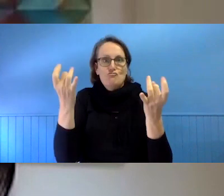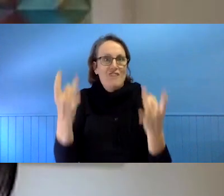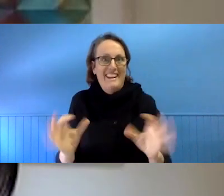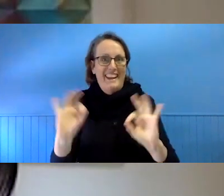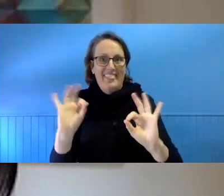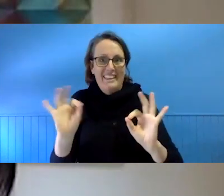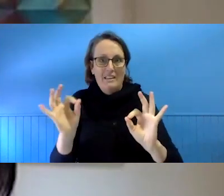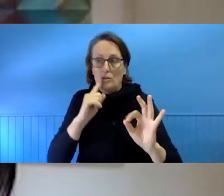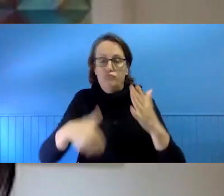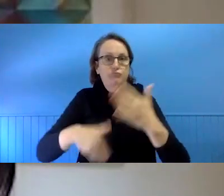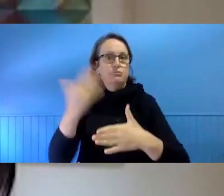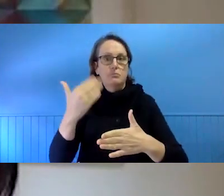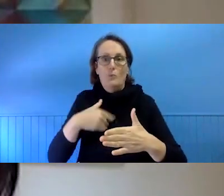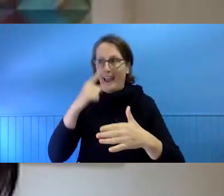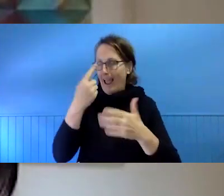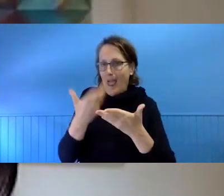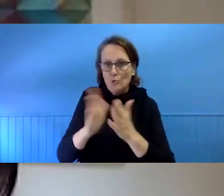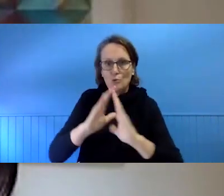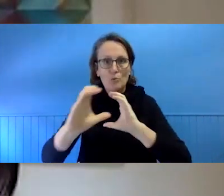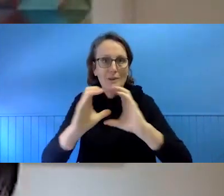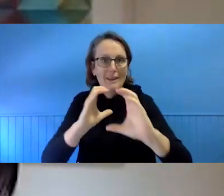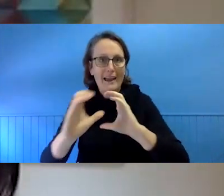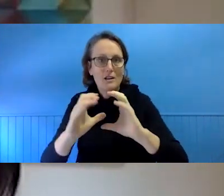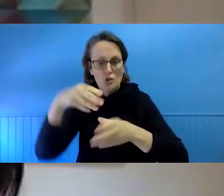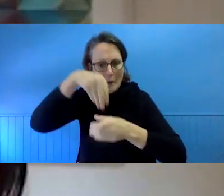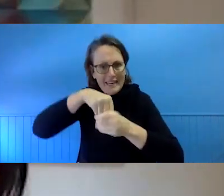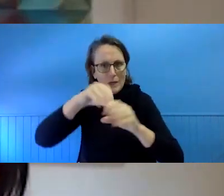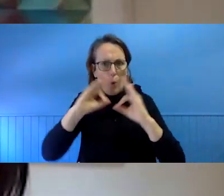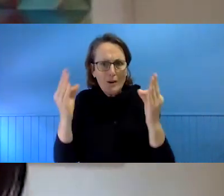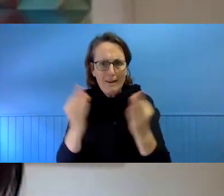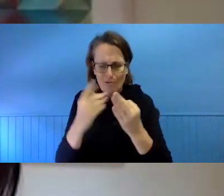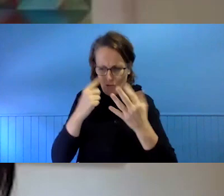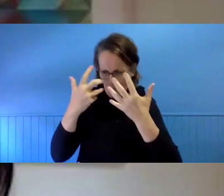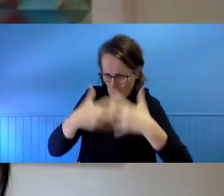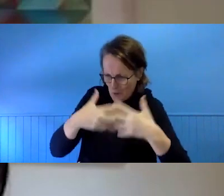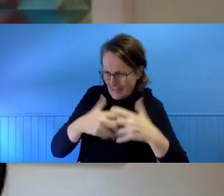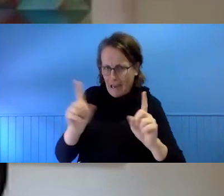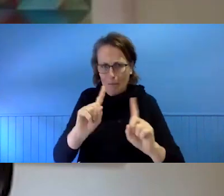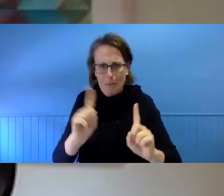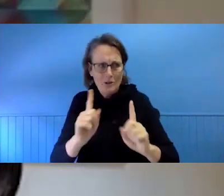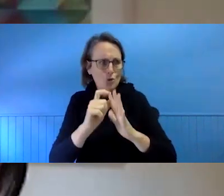working furiously to make sense both externally and internally of their audiences, organisations and practices.